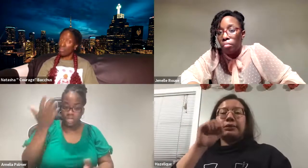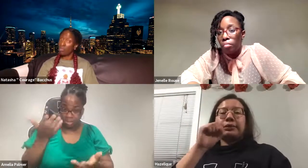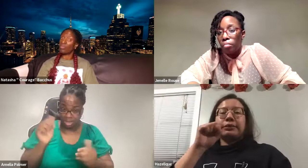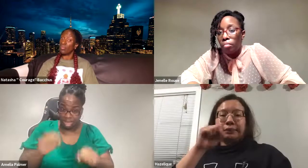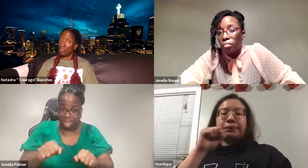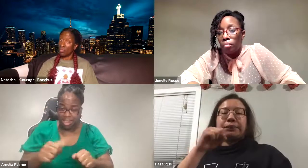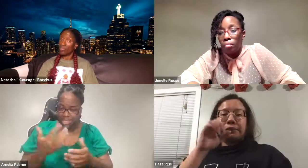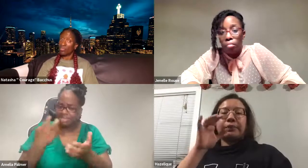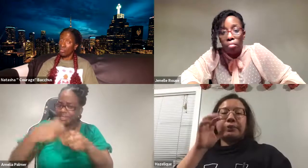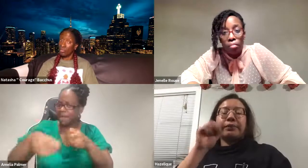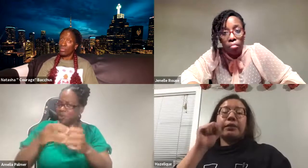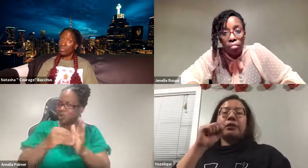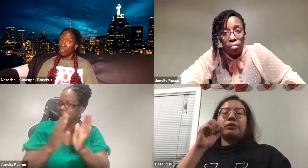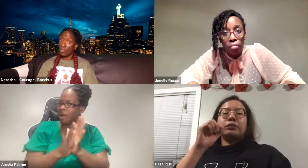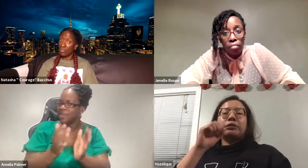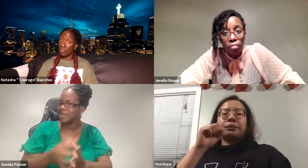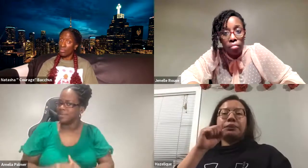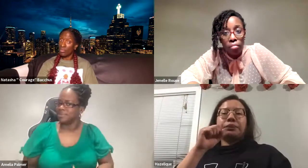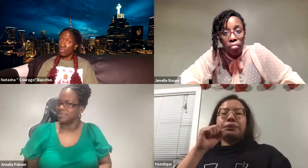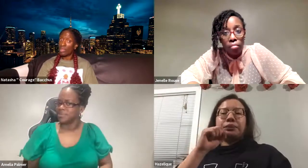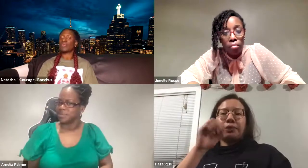deaf people to talk about their experience? maybe they're too traumatized